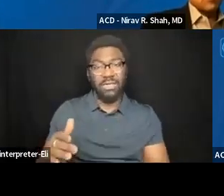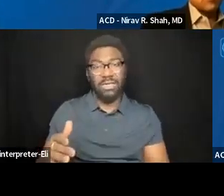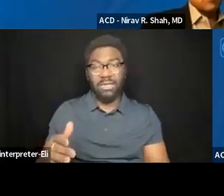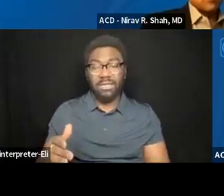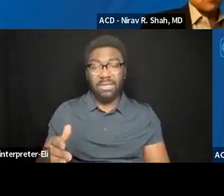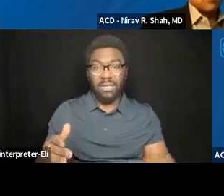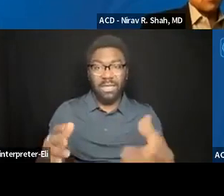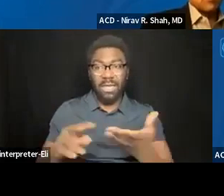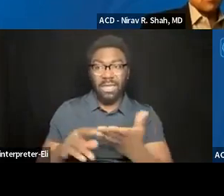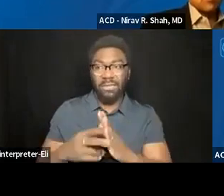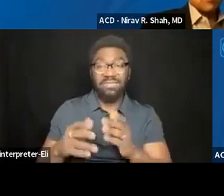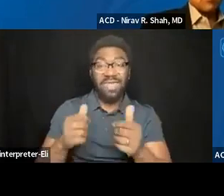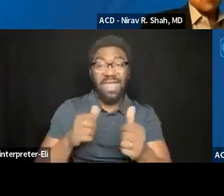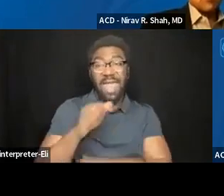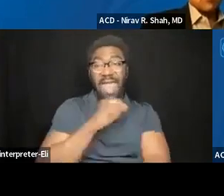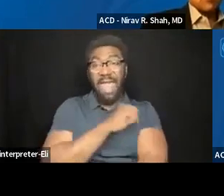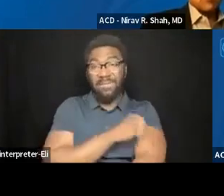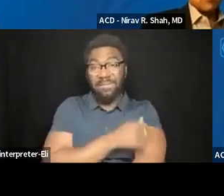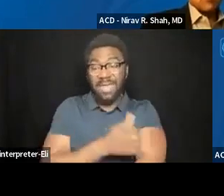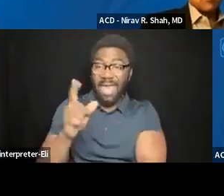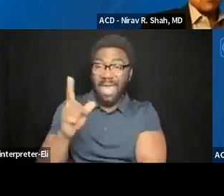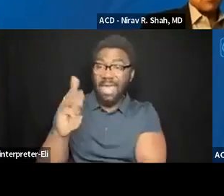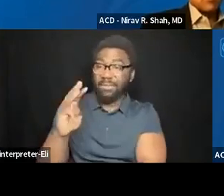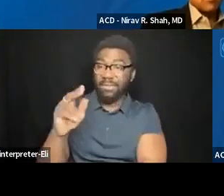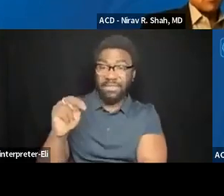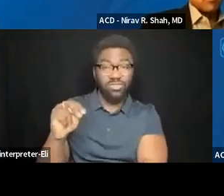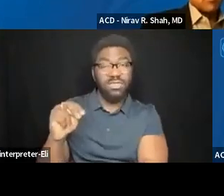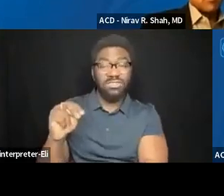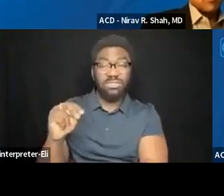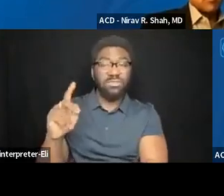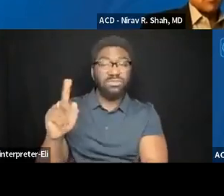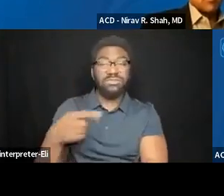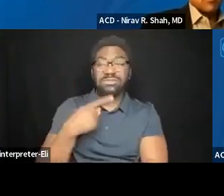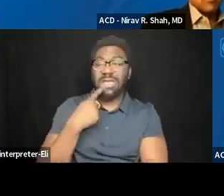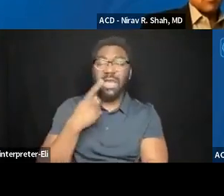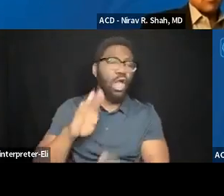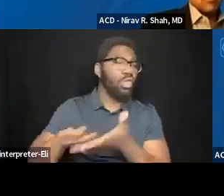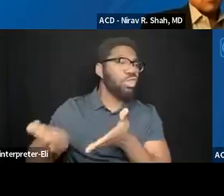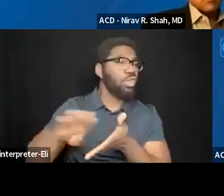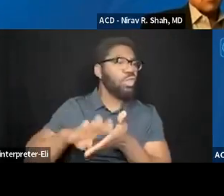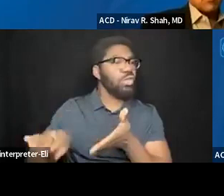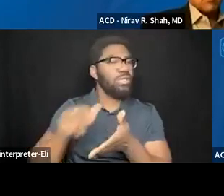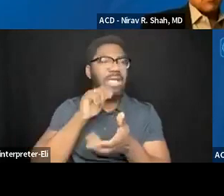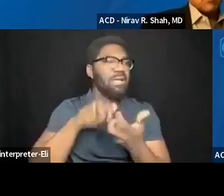the administration was sort of downplaying the problem. So I can't, and maybe I'm wrong,